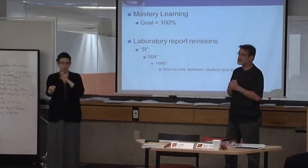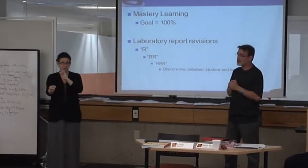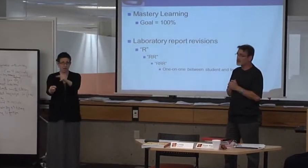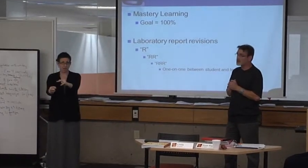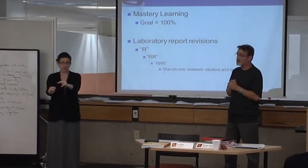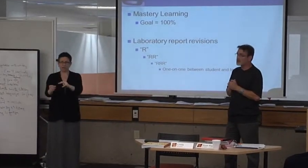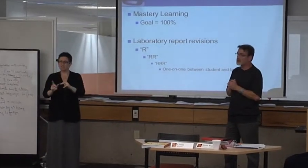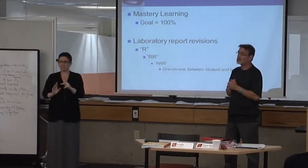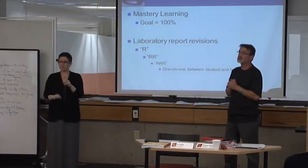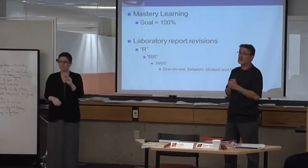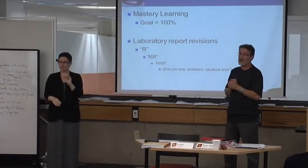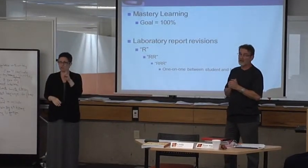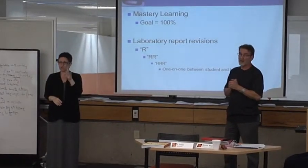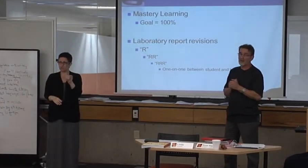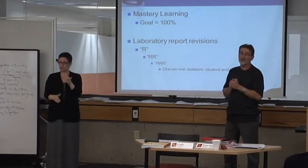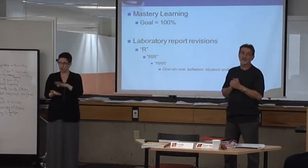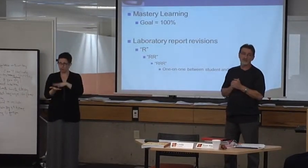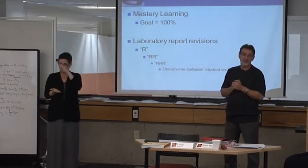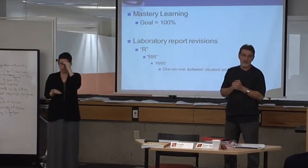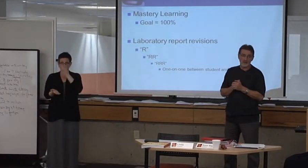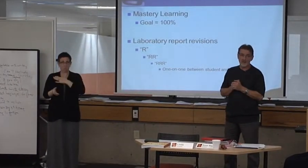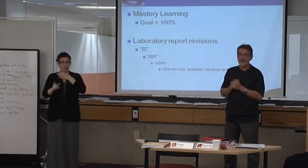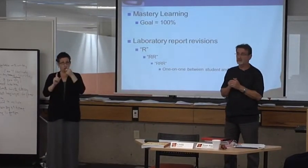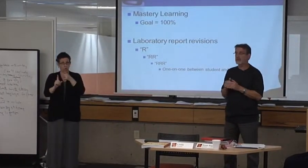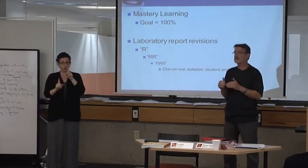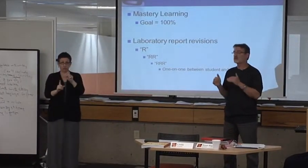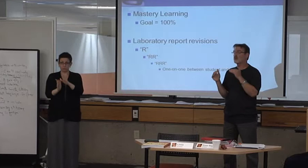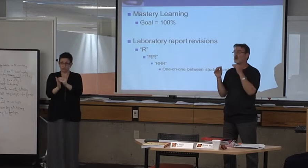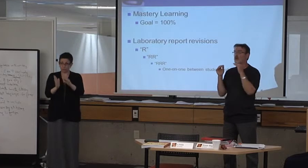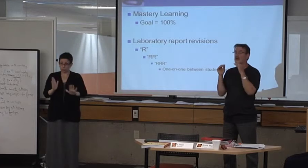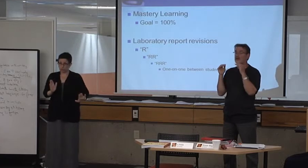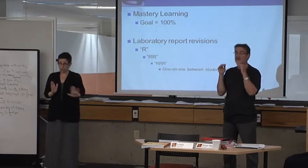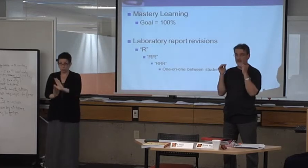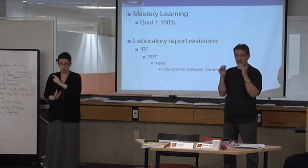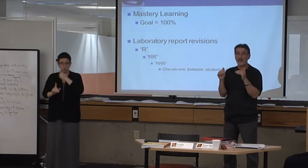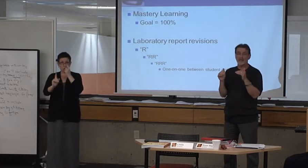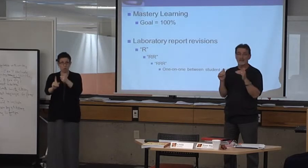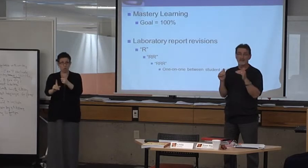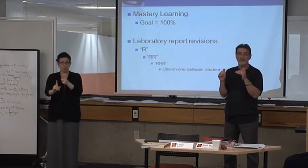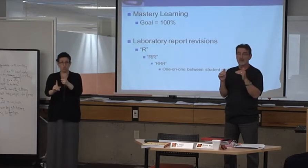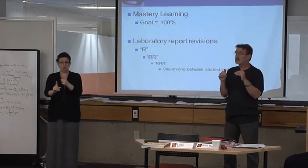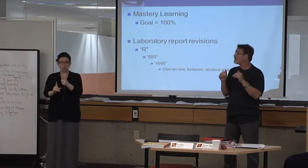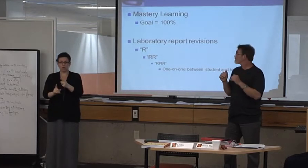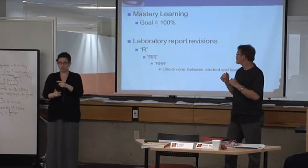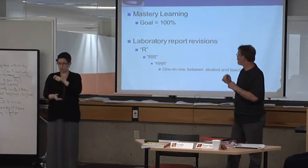Mastery learning, it’s my goal and it should be your goal to get to the point where it’s right.